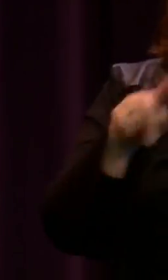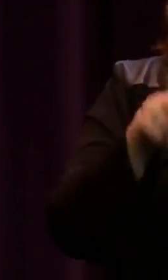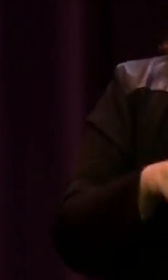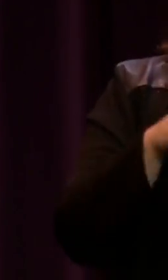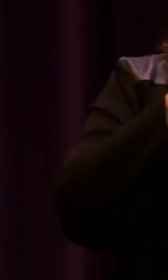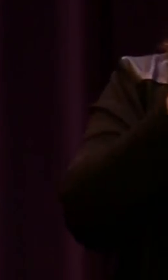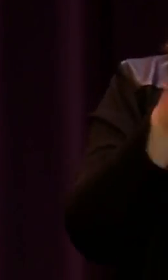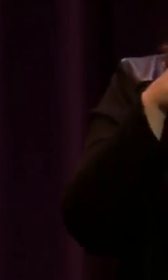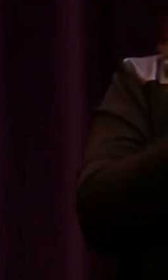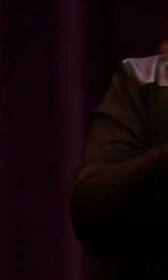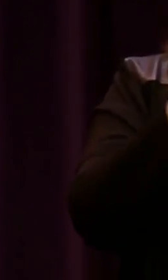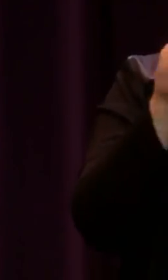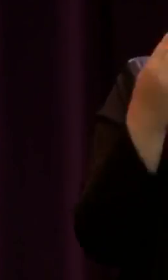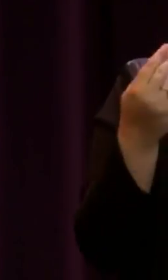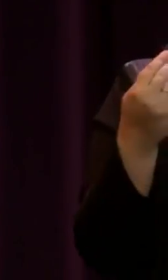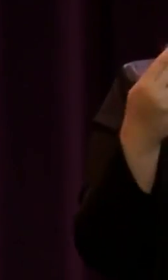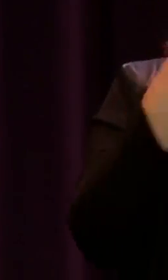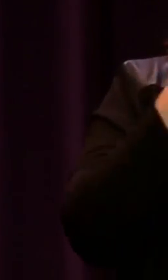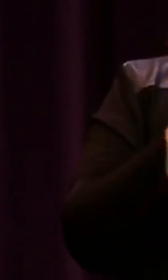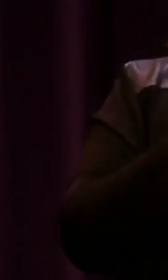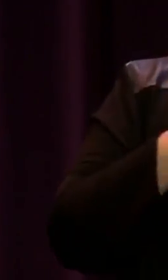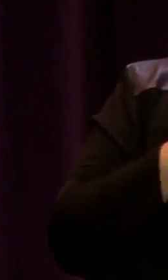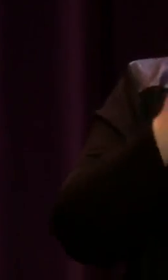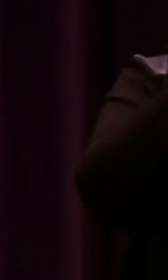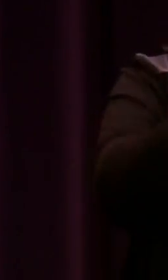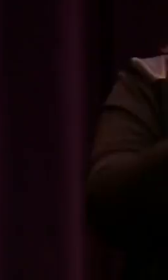IN 2014 -- SHE TOLD ME TO GO SEE THEM.